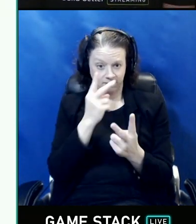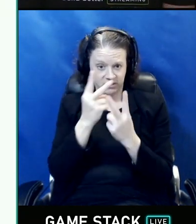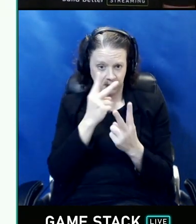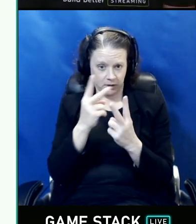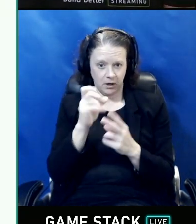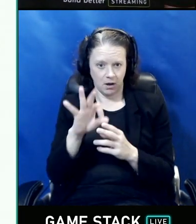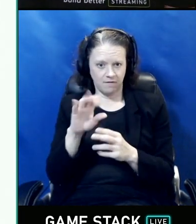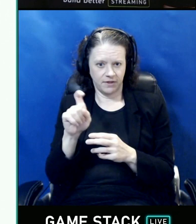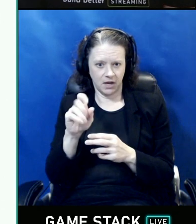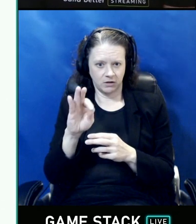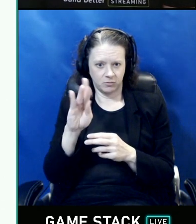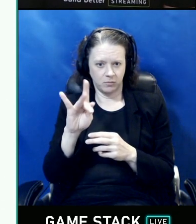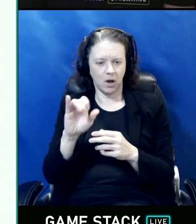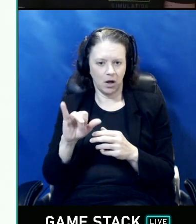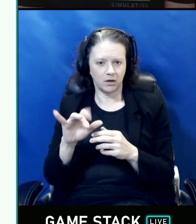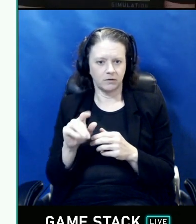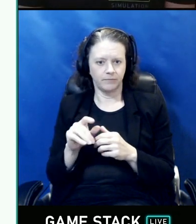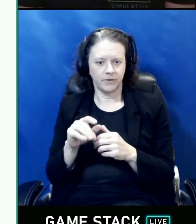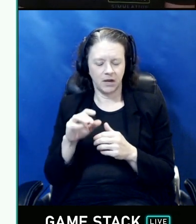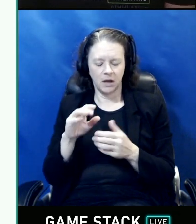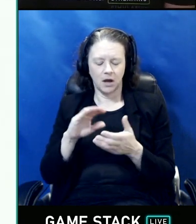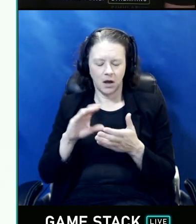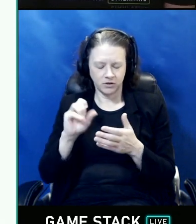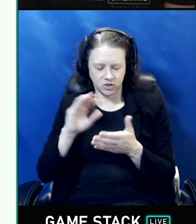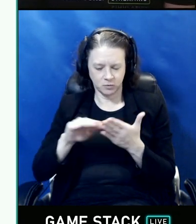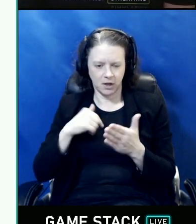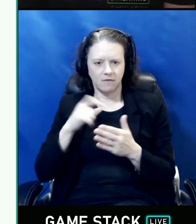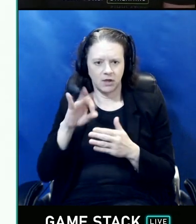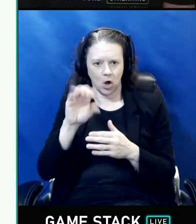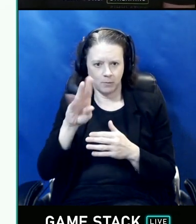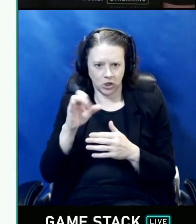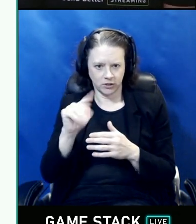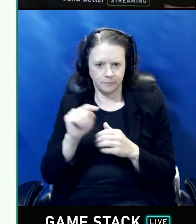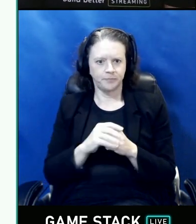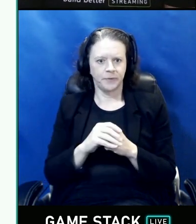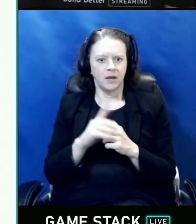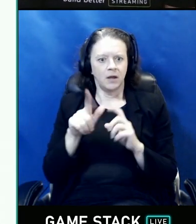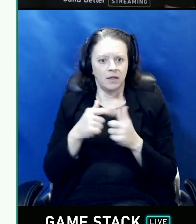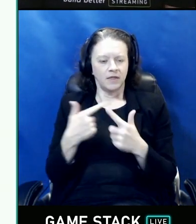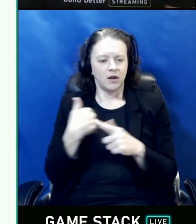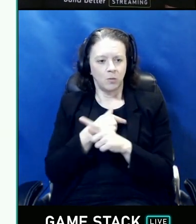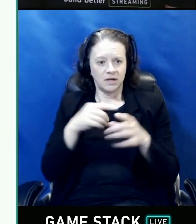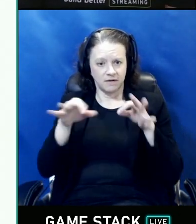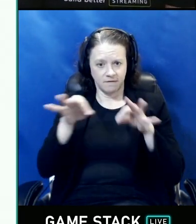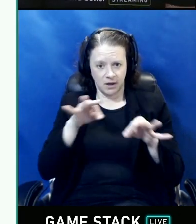Now our context.json file is fairly straightforward. We just define the variables we want to keep track